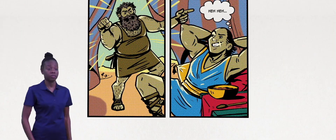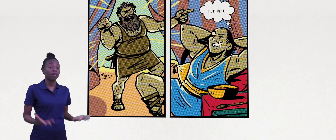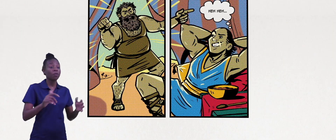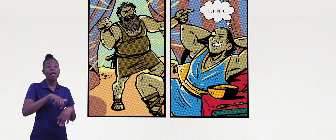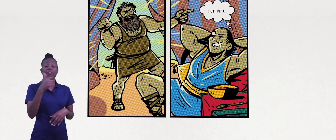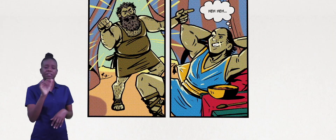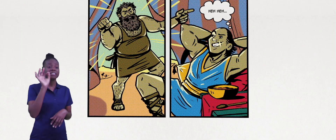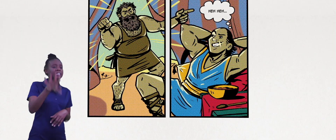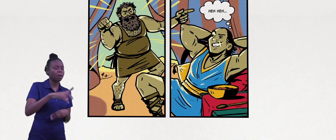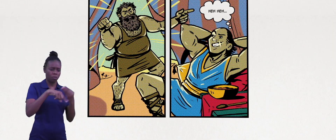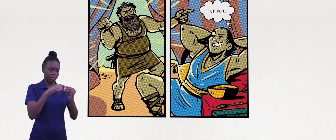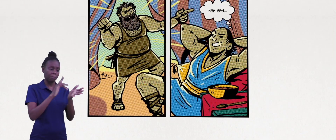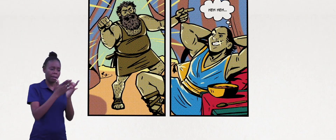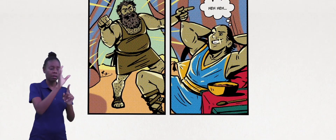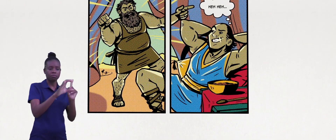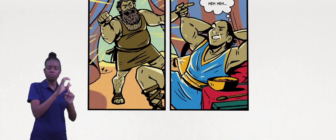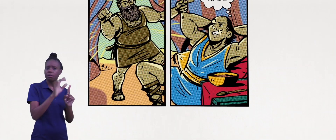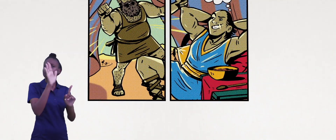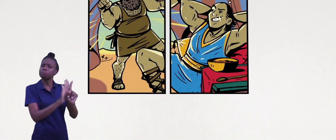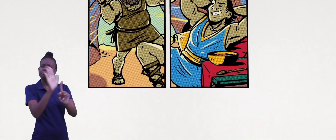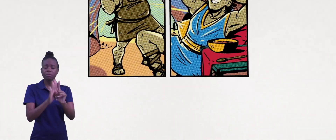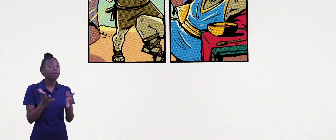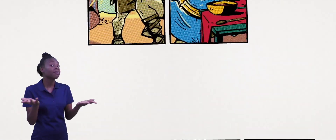Jon: What other clues do we get about biblical characters?